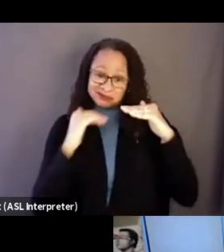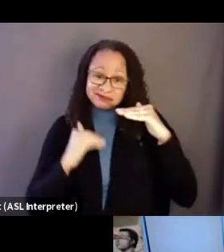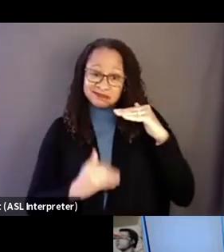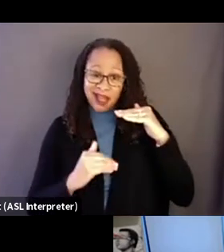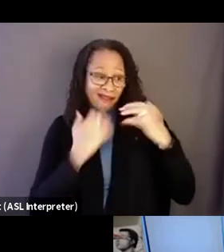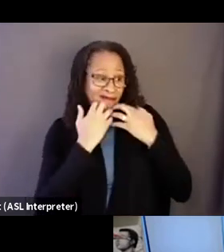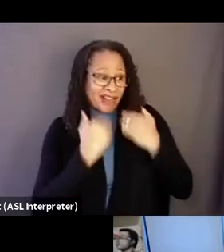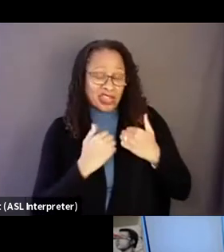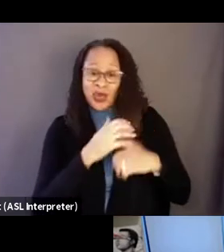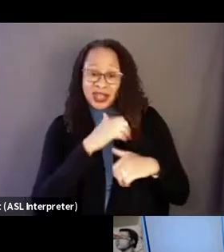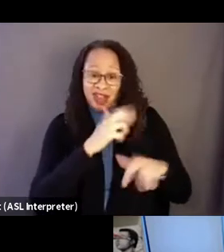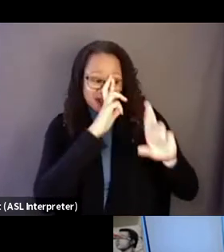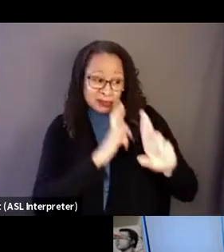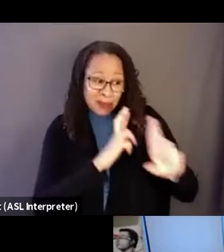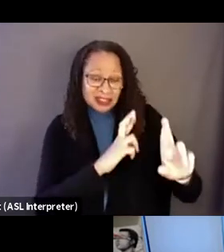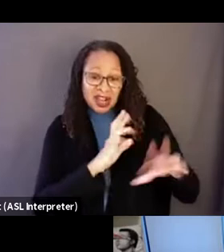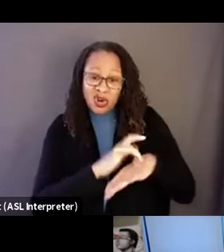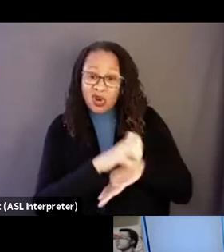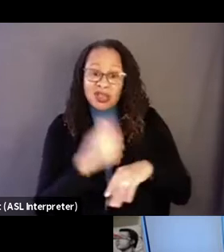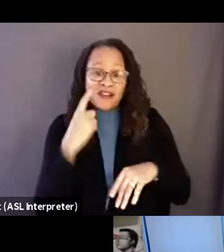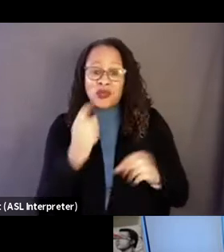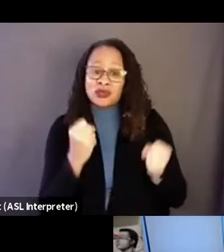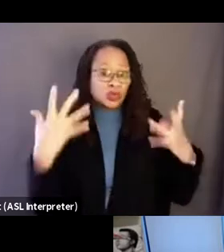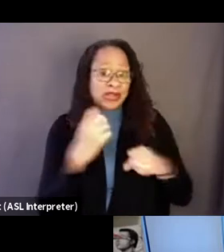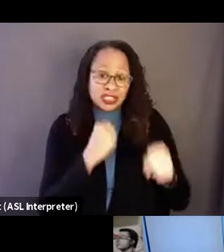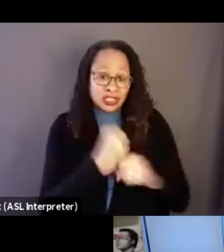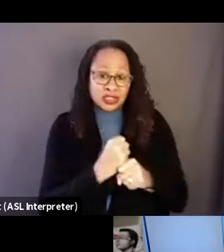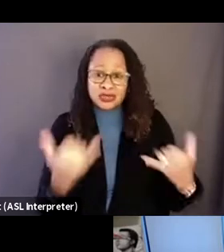like when you said earlier, for far too long. So I wanted to say that,